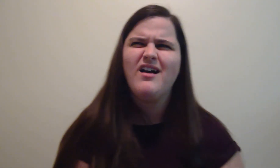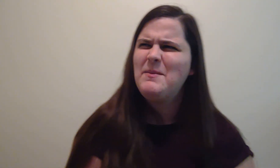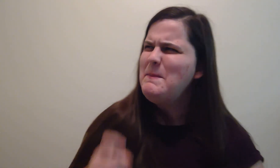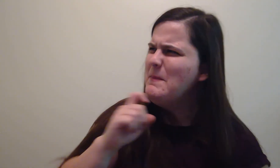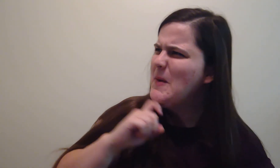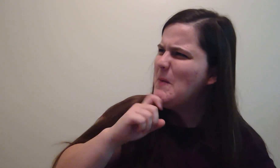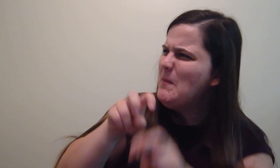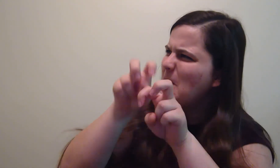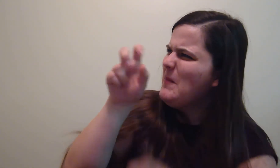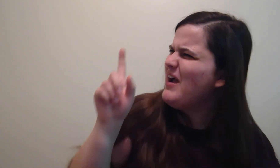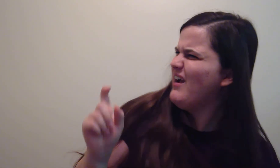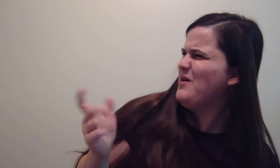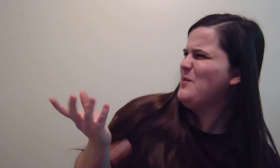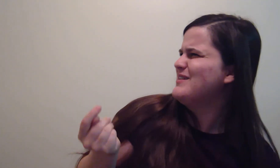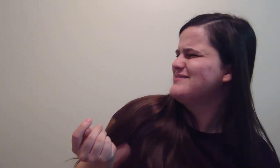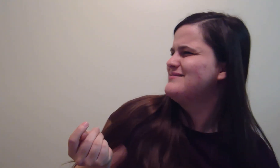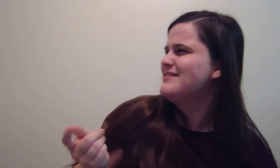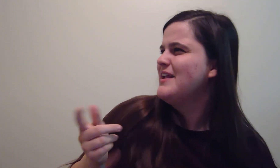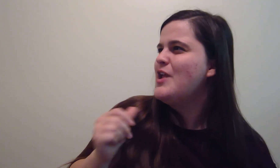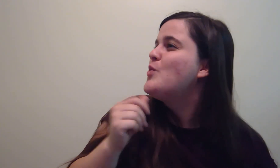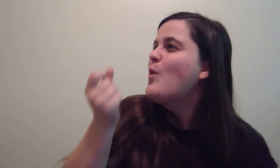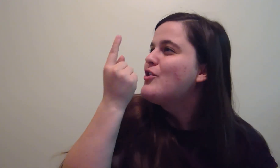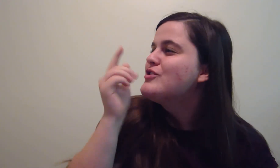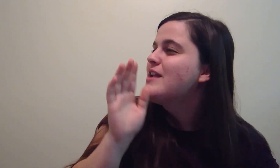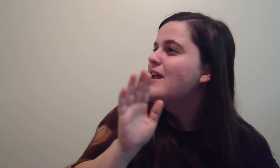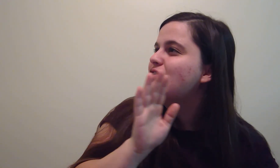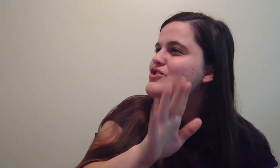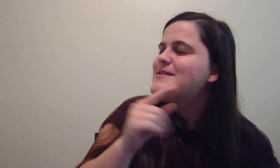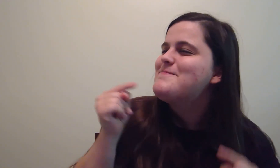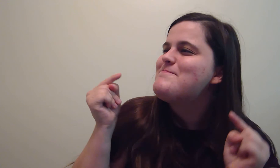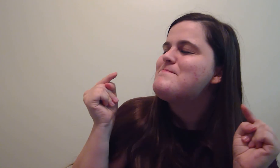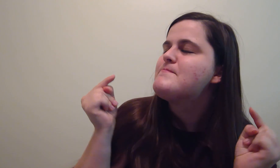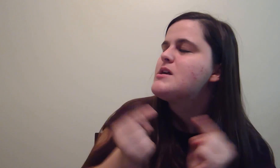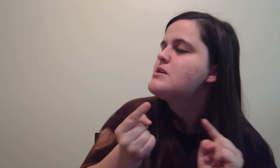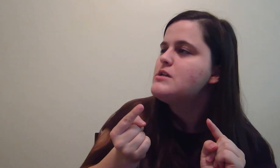"an iron backbone? Granddad, don't understand! That girl's a royal pain.